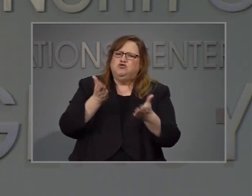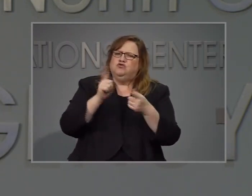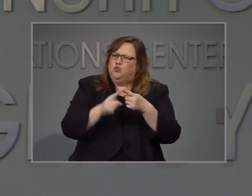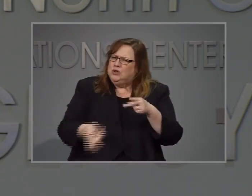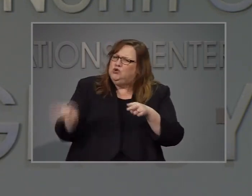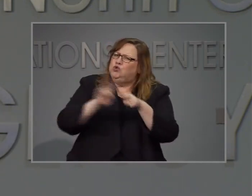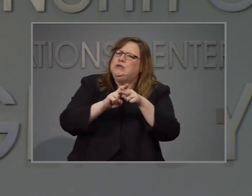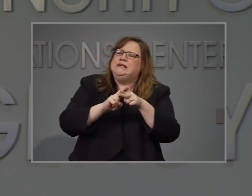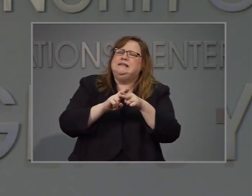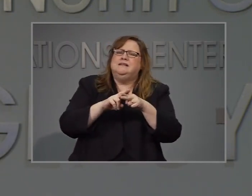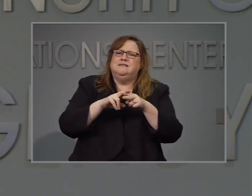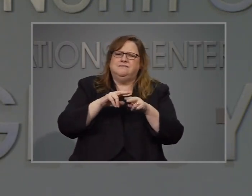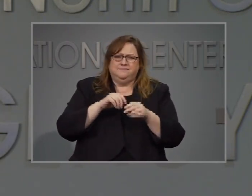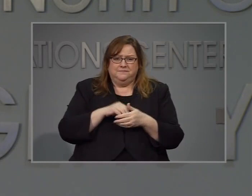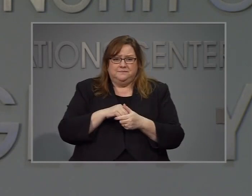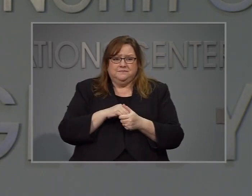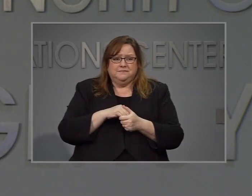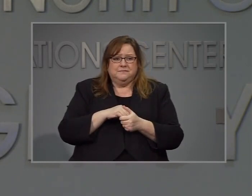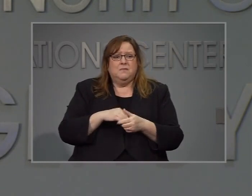INCOMES. AND I'VE DIRECTED THE DIVISION OF EMPLOYMENT SECURITY